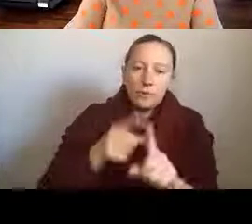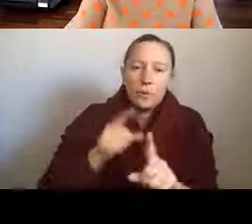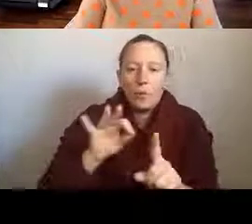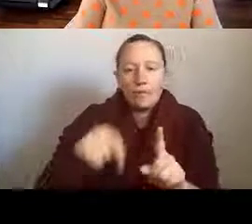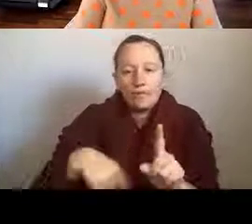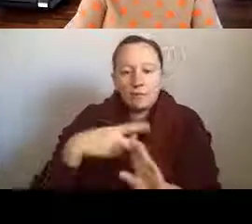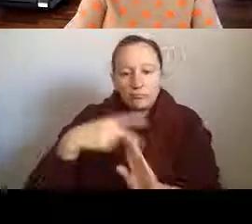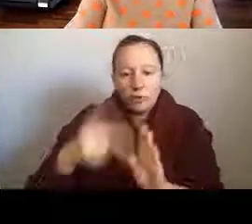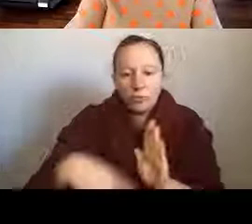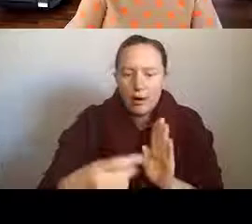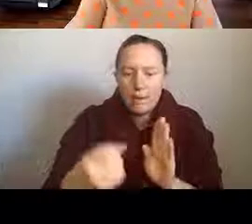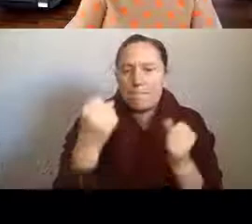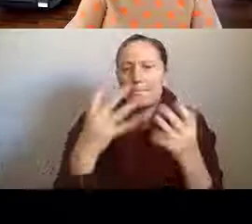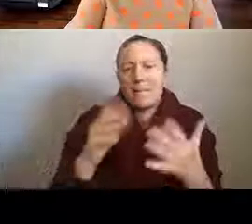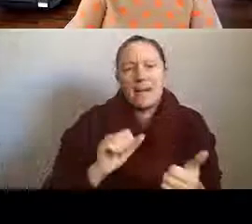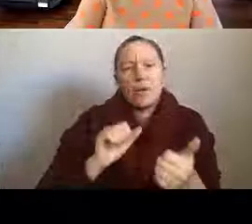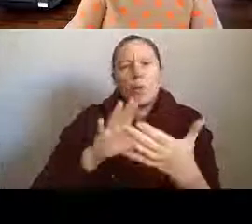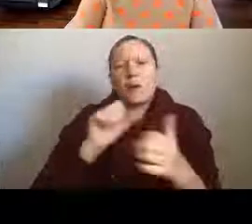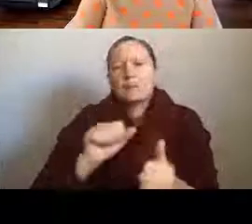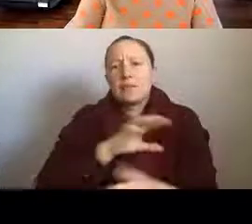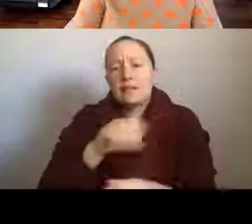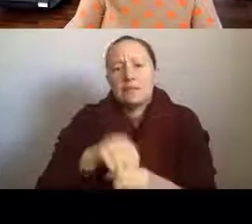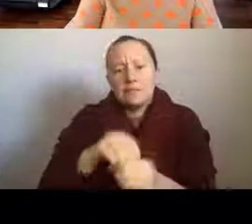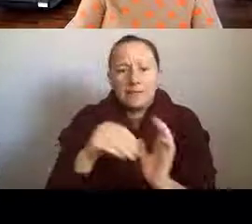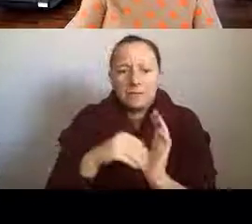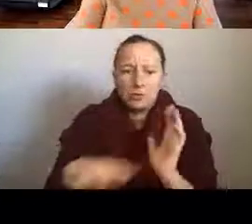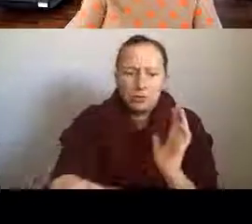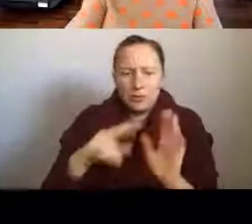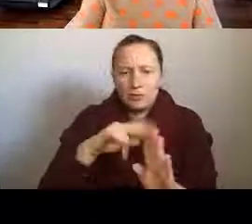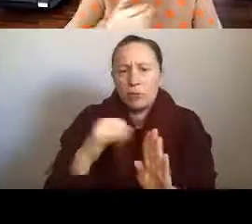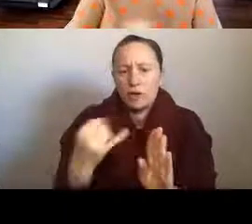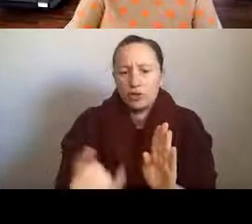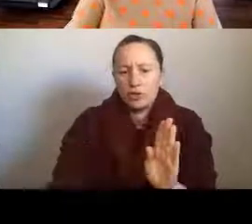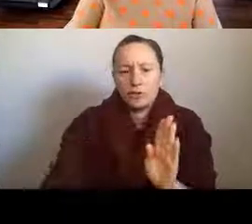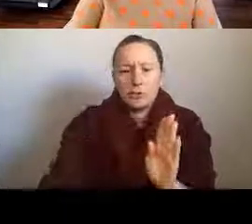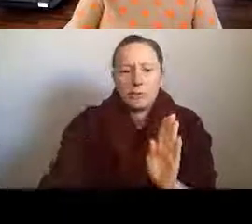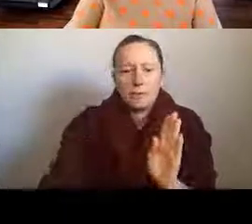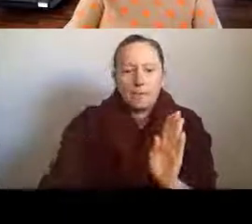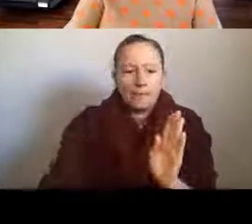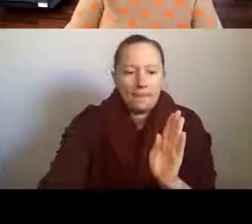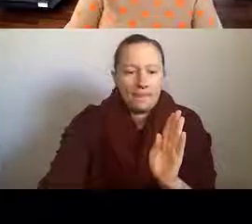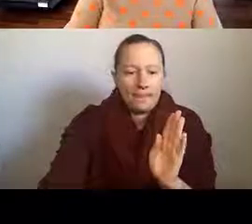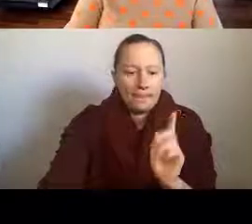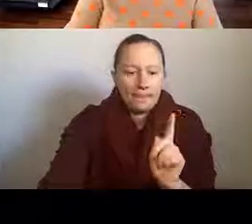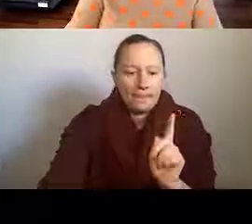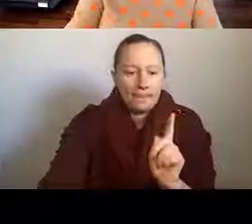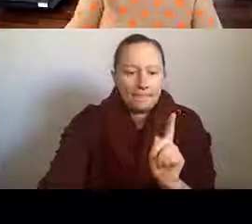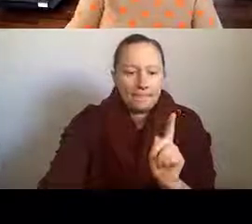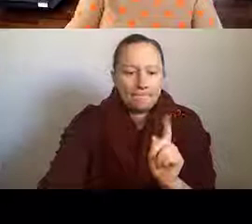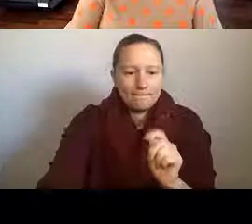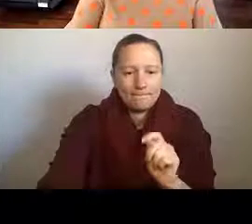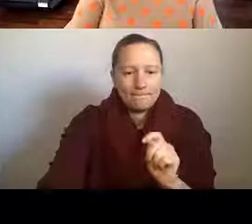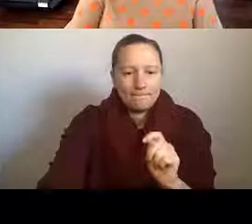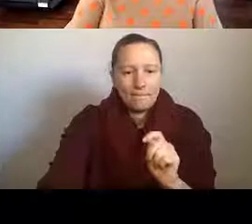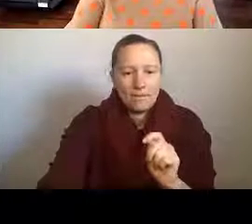that you can involve students in your project. I've listed a couple of them here. They can present at meetings,